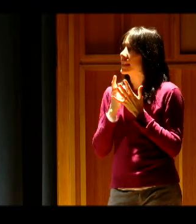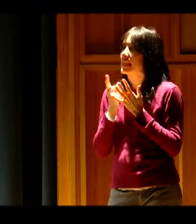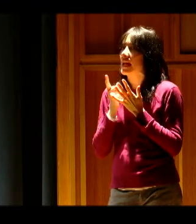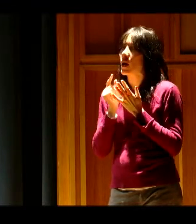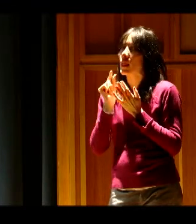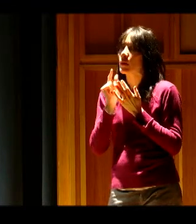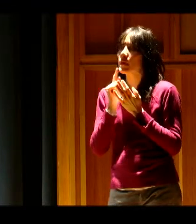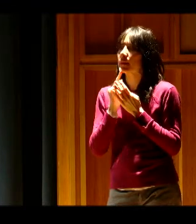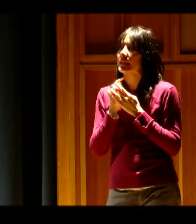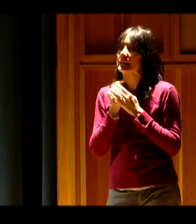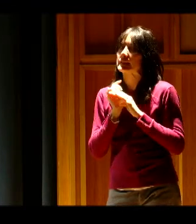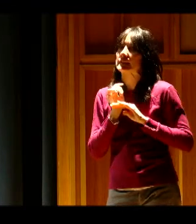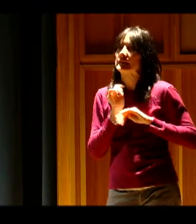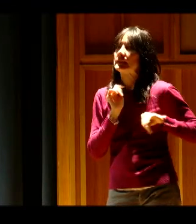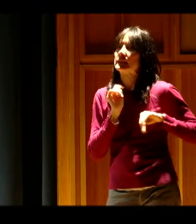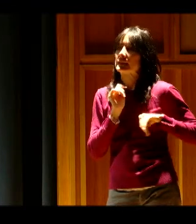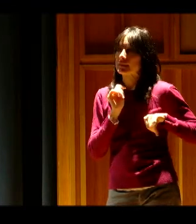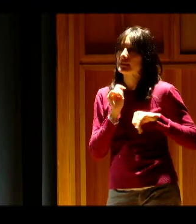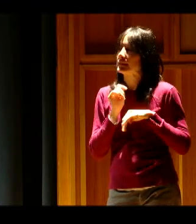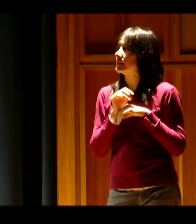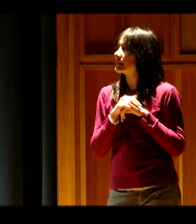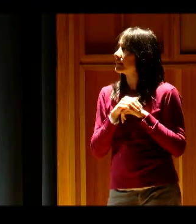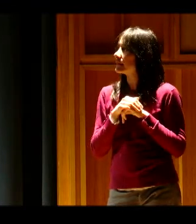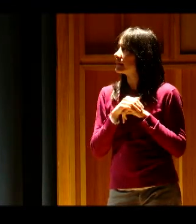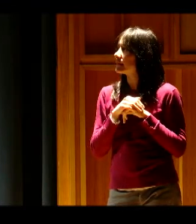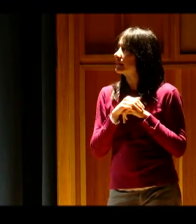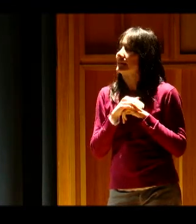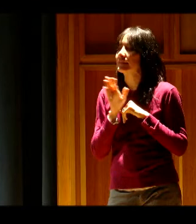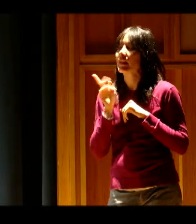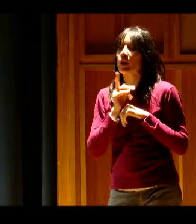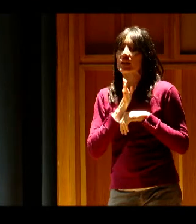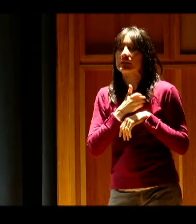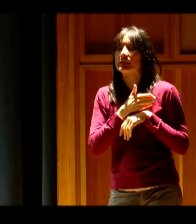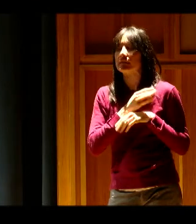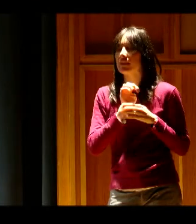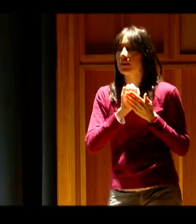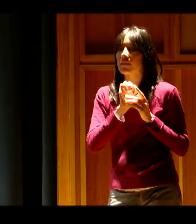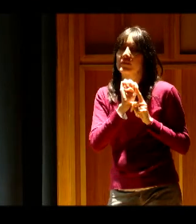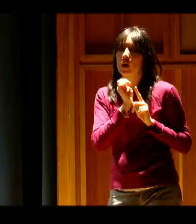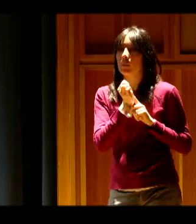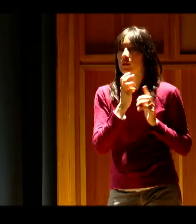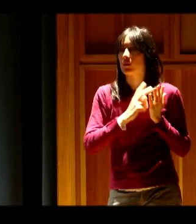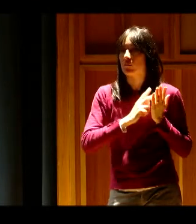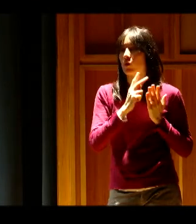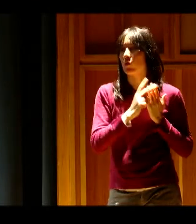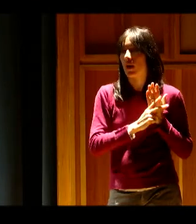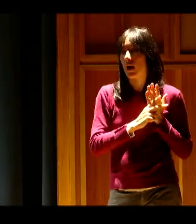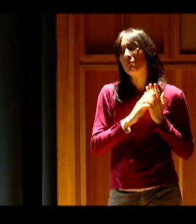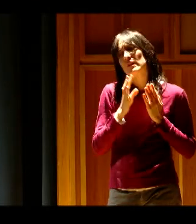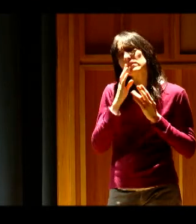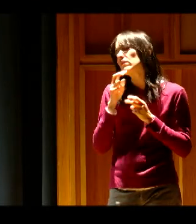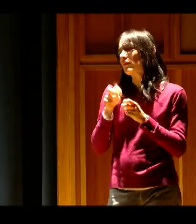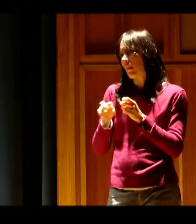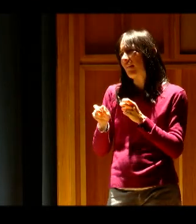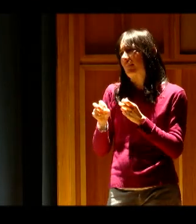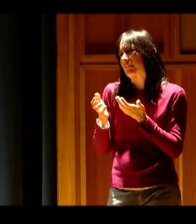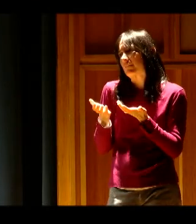We've just been charging on but it's like the environmental program because it's been a difficult space and it asks very hard questions of us.